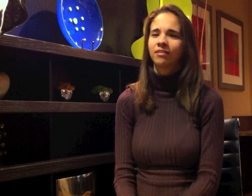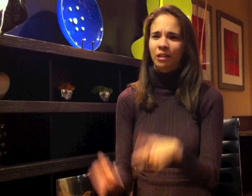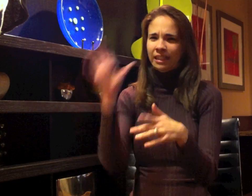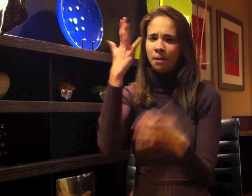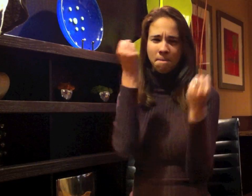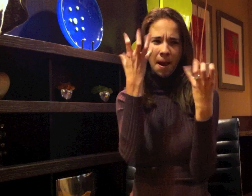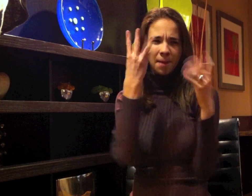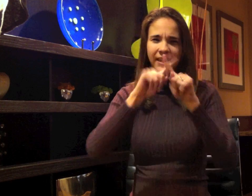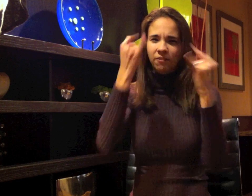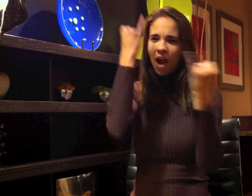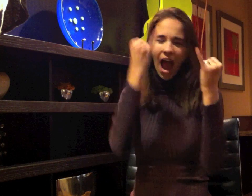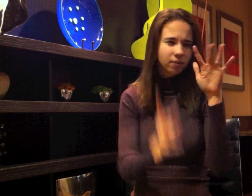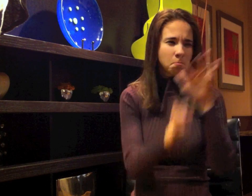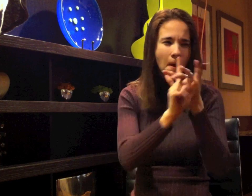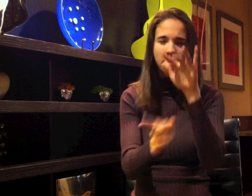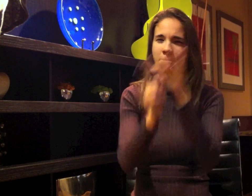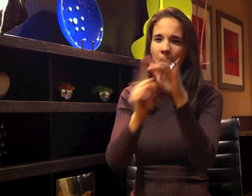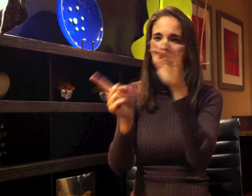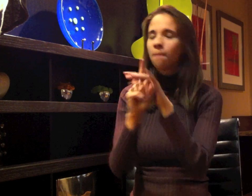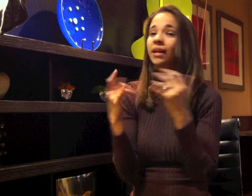It seems that you have so many ideas all over the place.